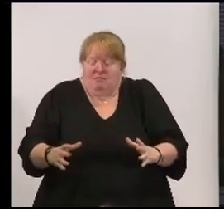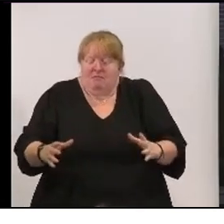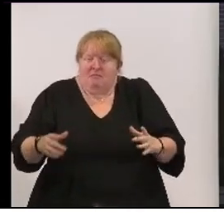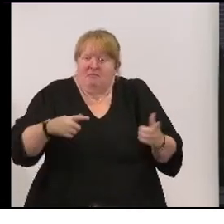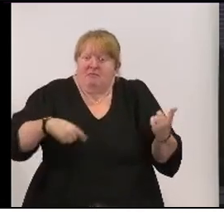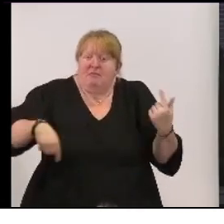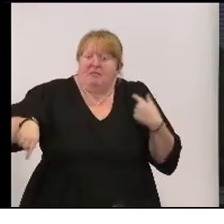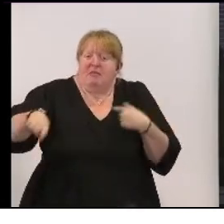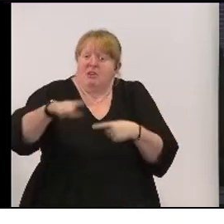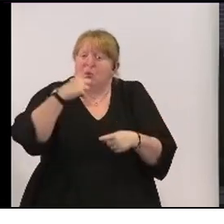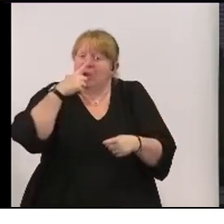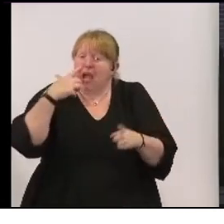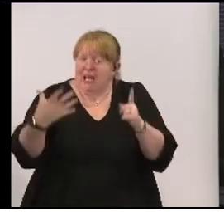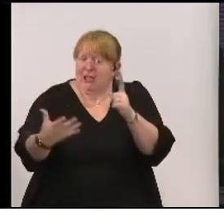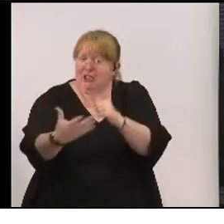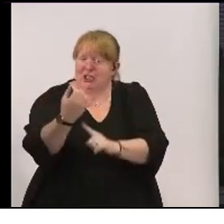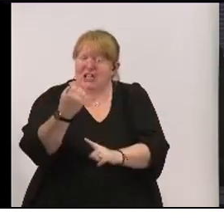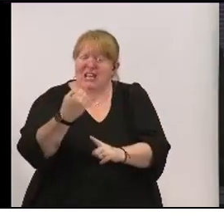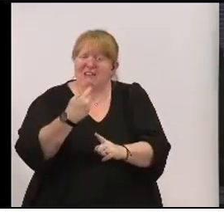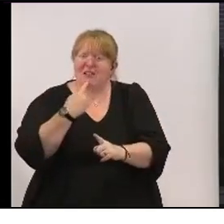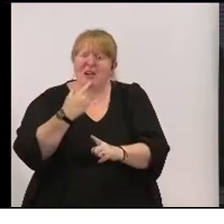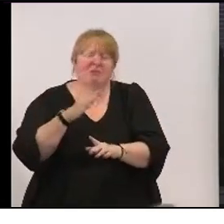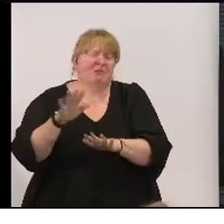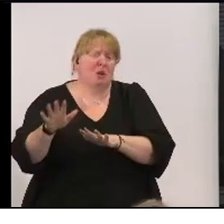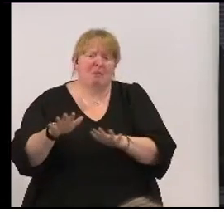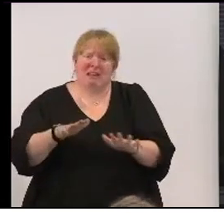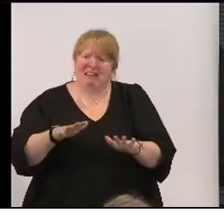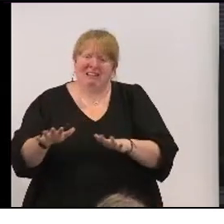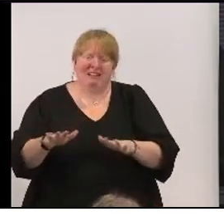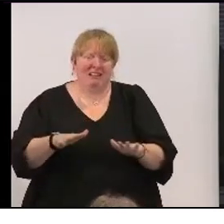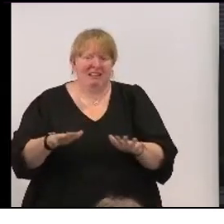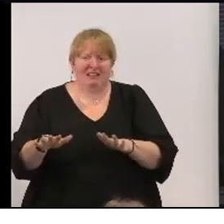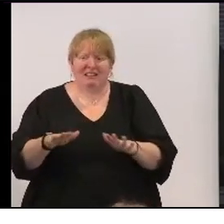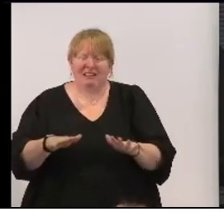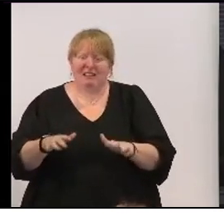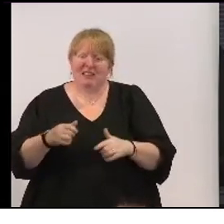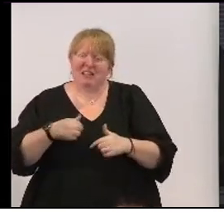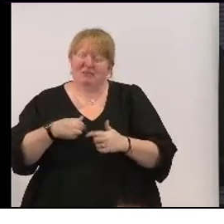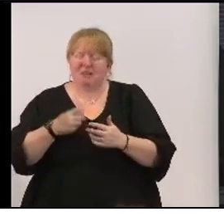You can get there and don't panic. I would say would be my other bet.